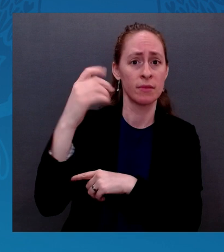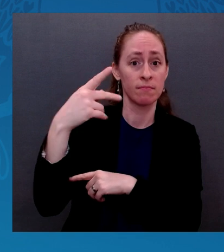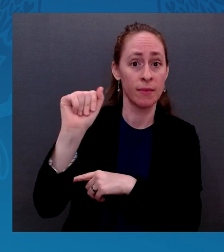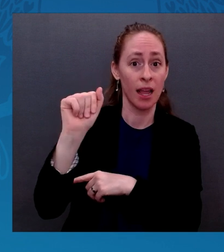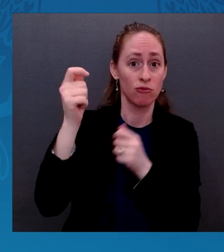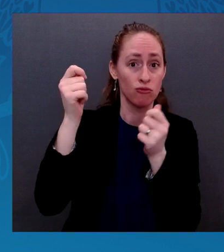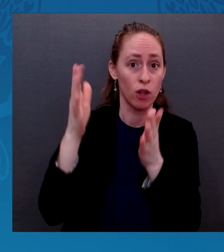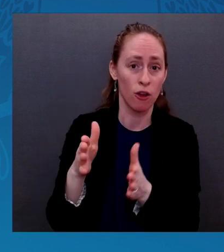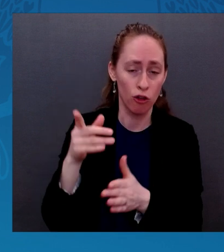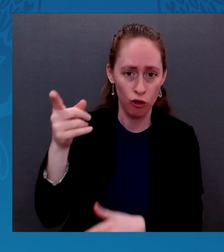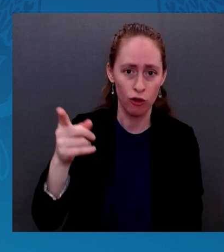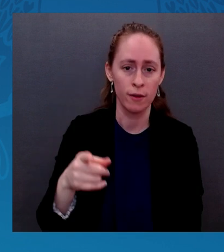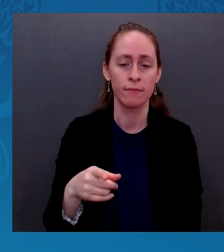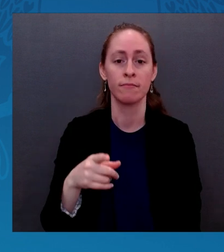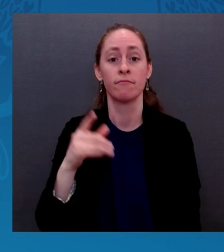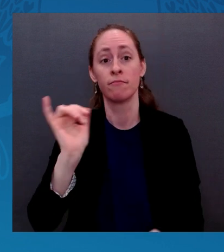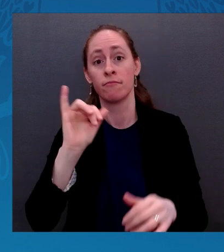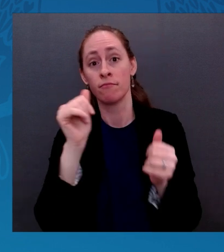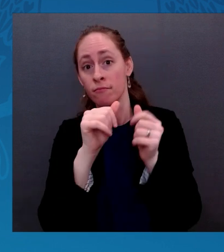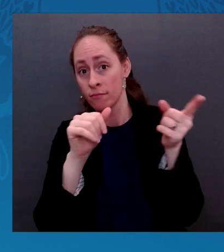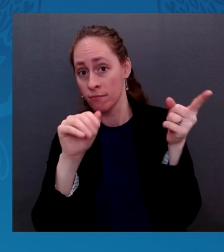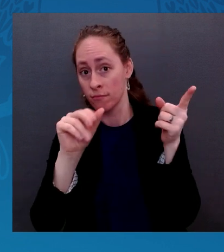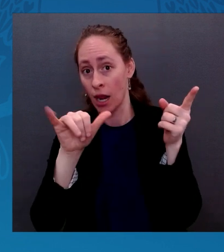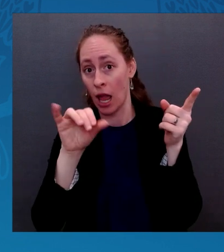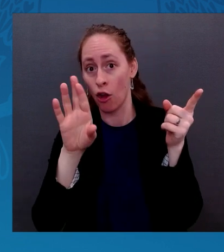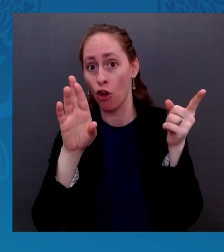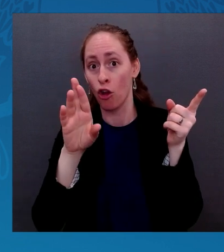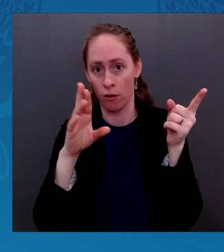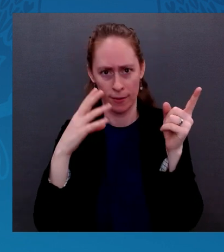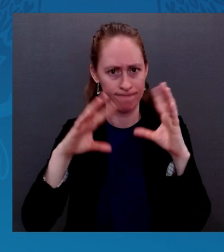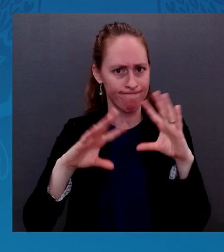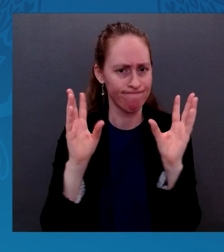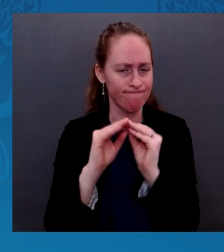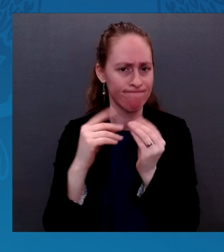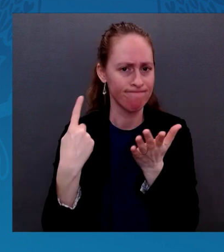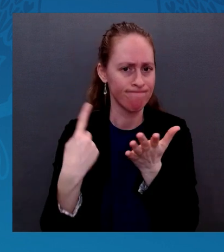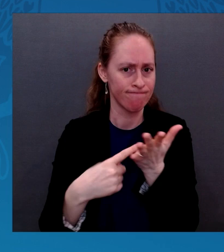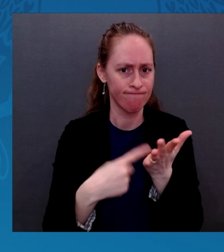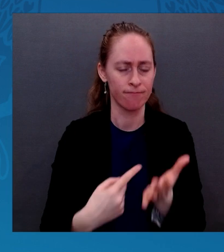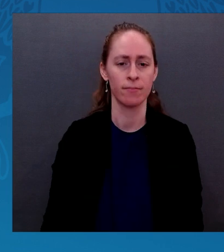and we literally had a black gathering as to what was going to take place